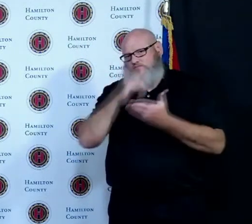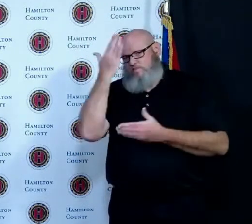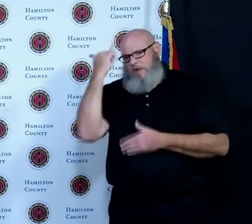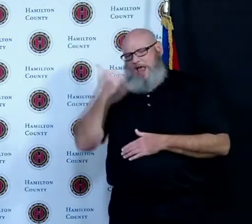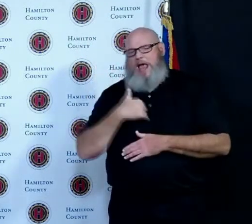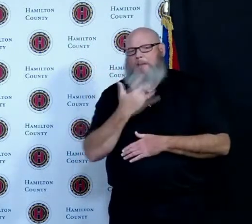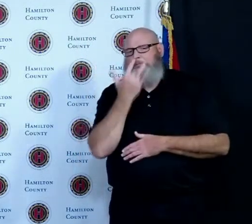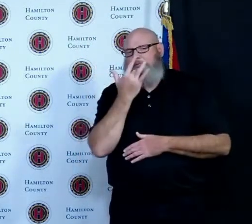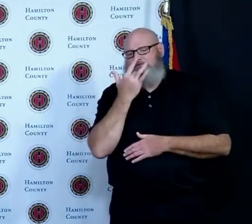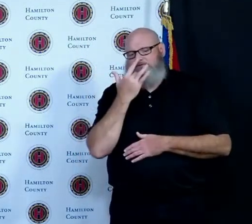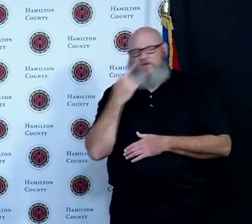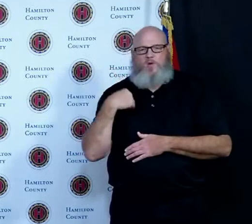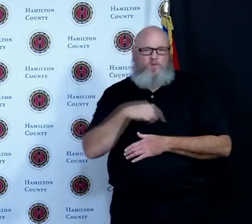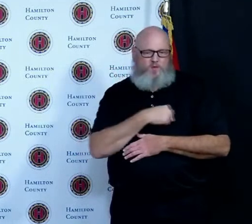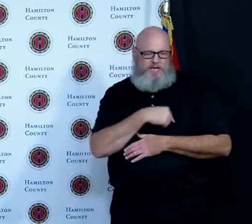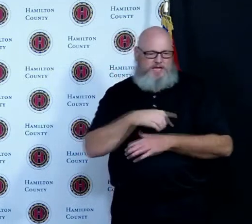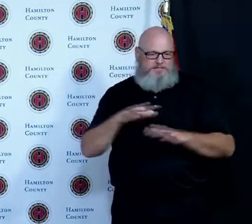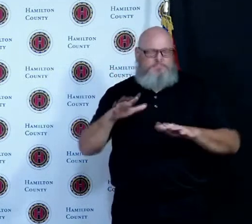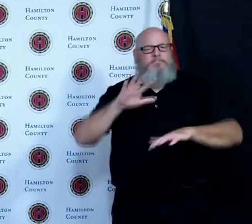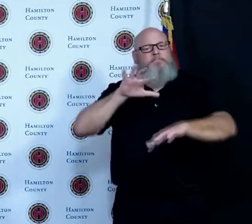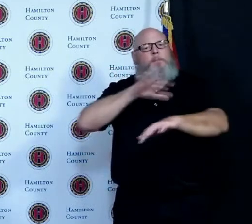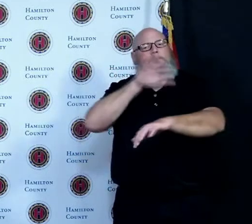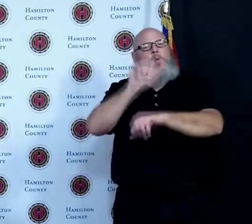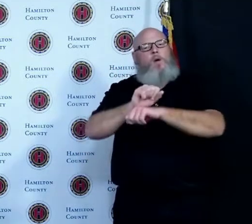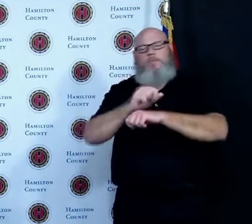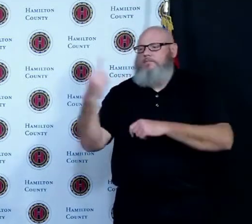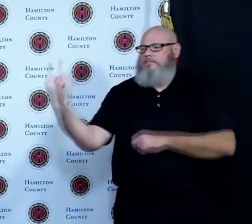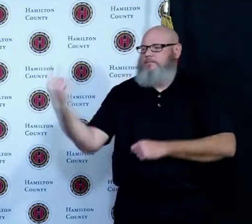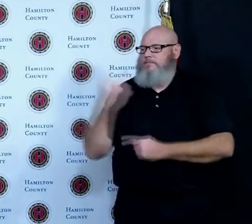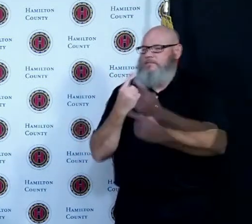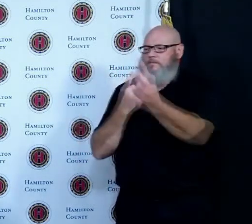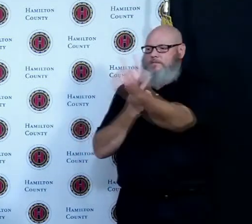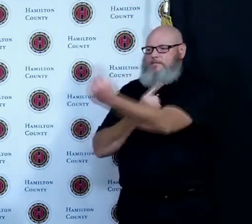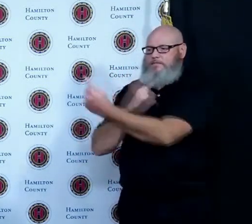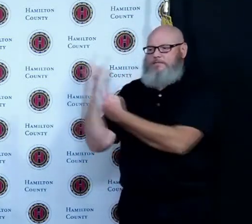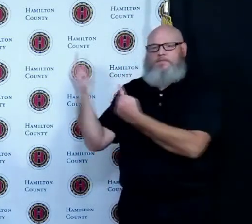each other to try and further minimize the risk of getting sick while you're getting vaccinated